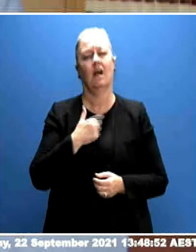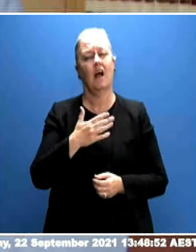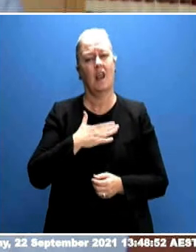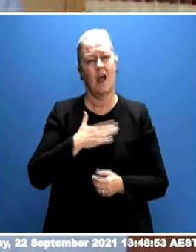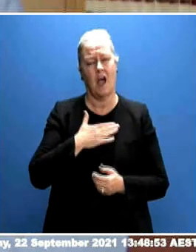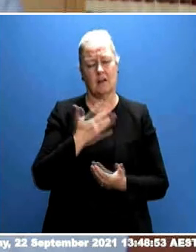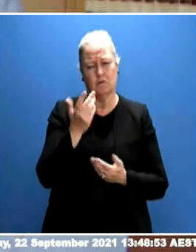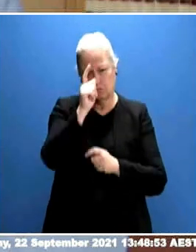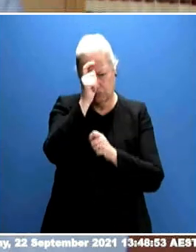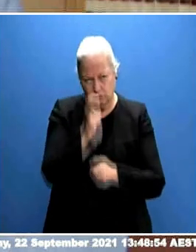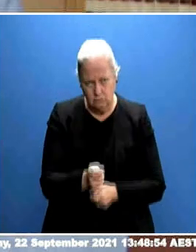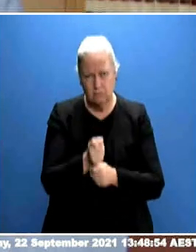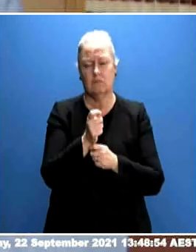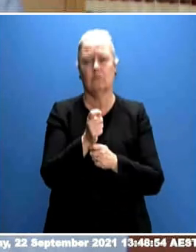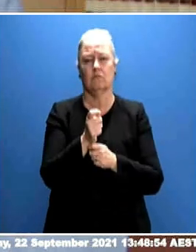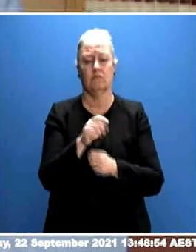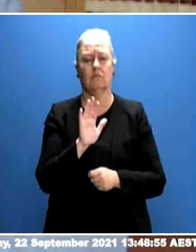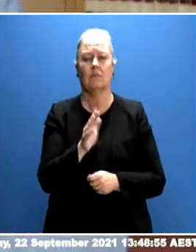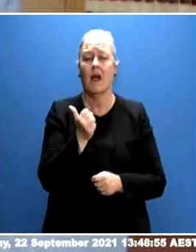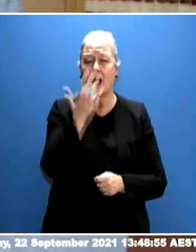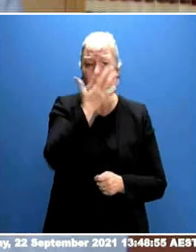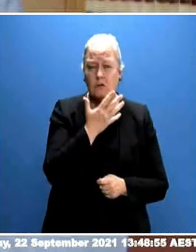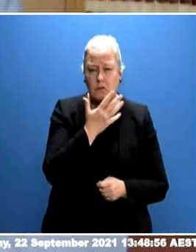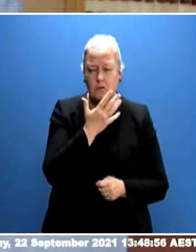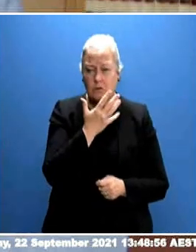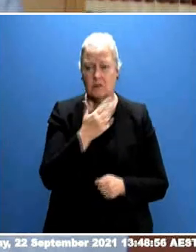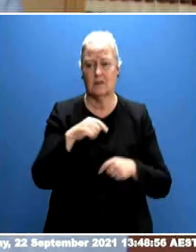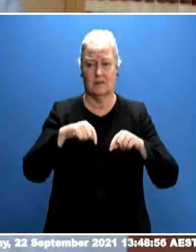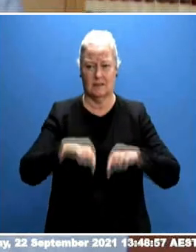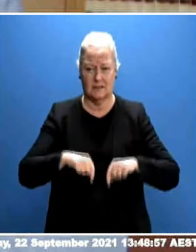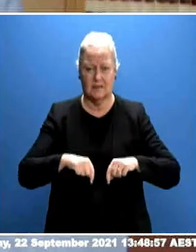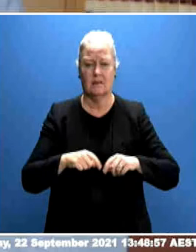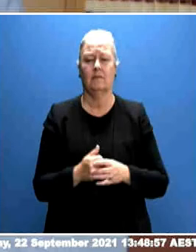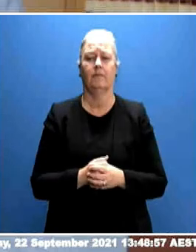custodians of the lands on which we meet from and appear from today, the Whadjuk